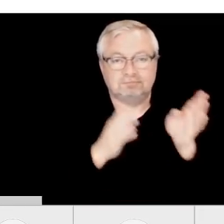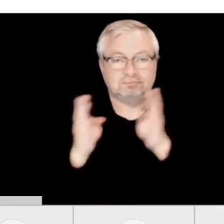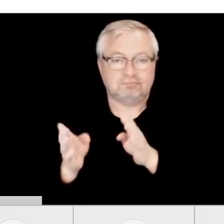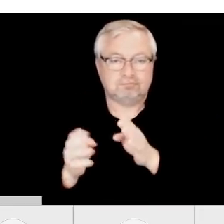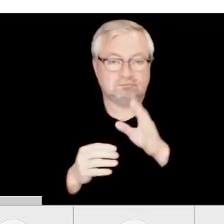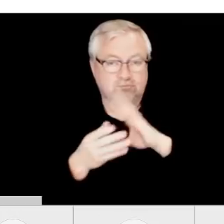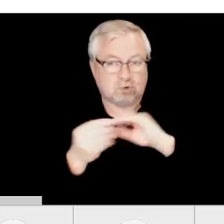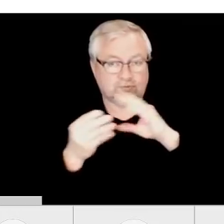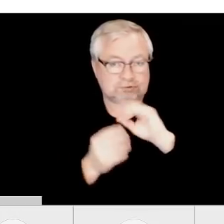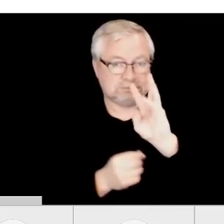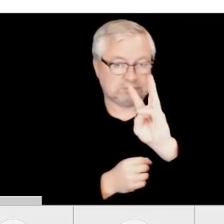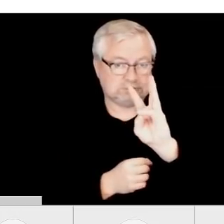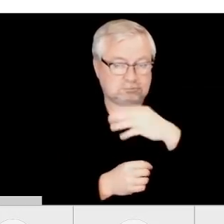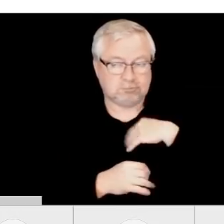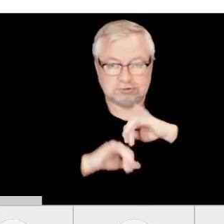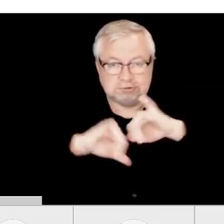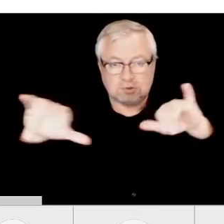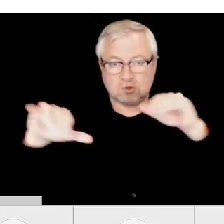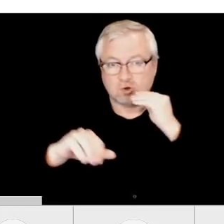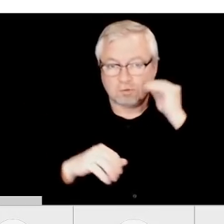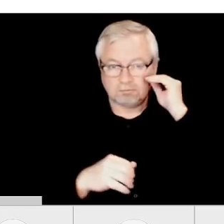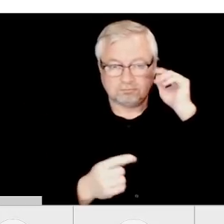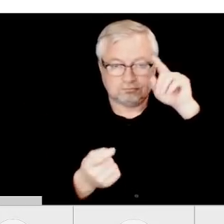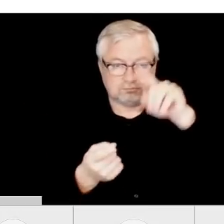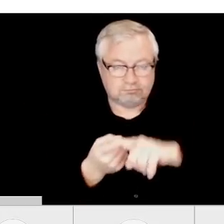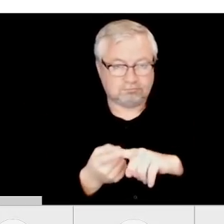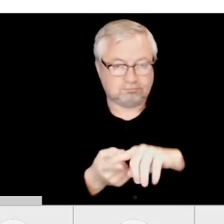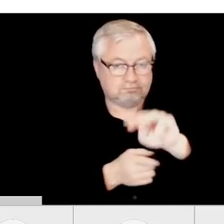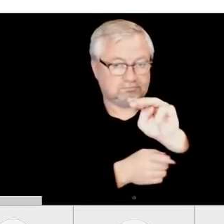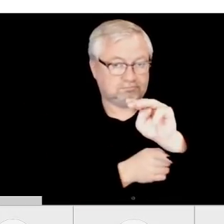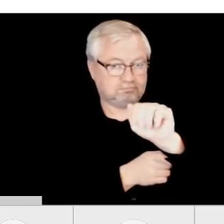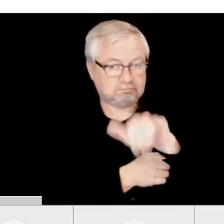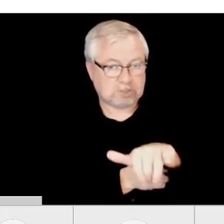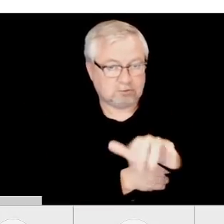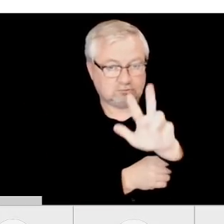or is assumed to end at the end of May.